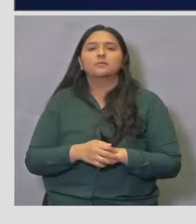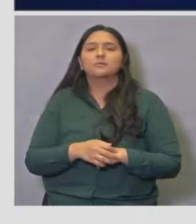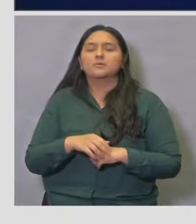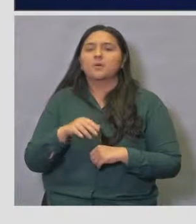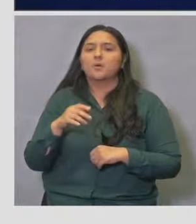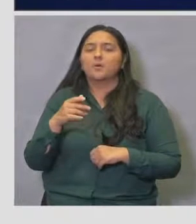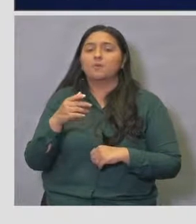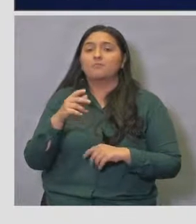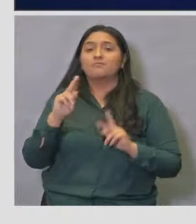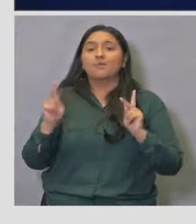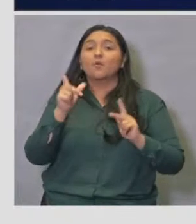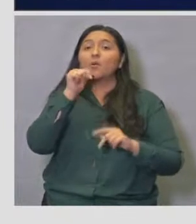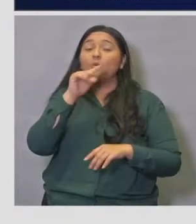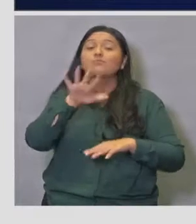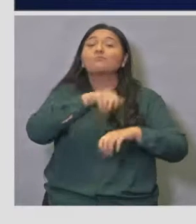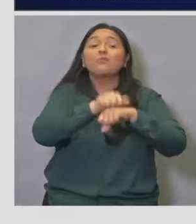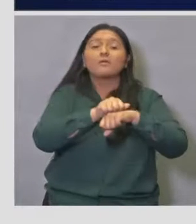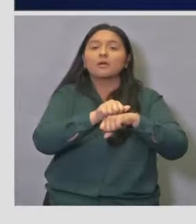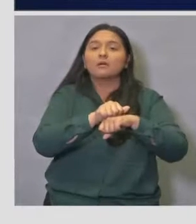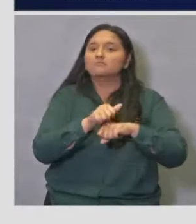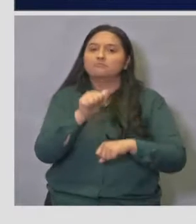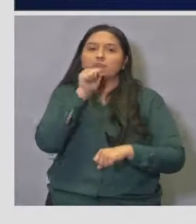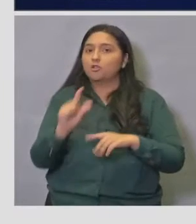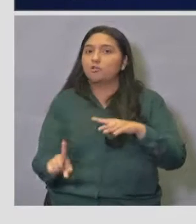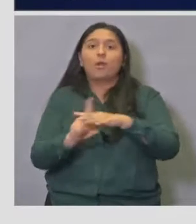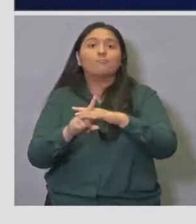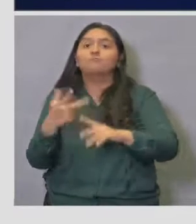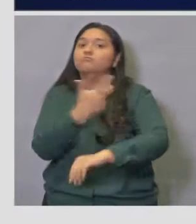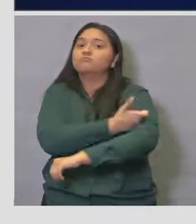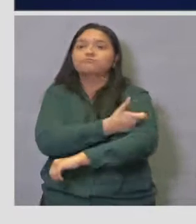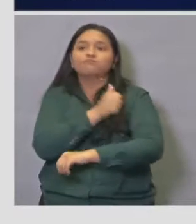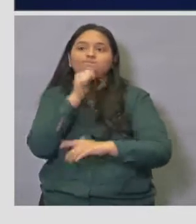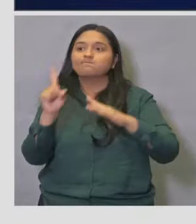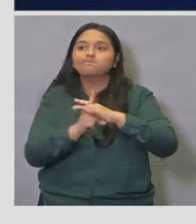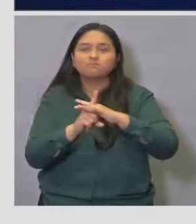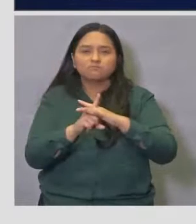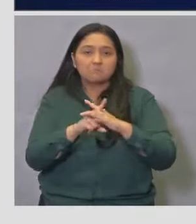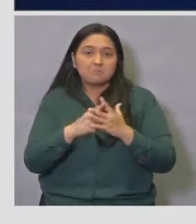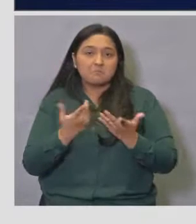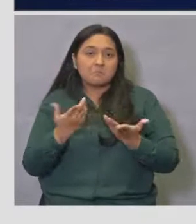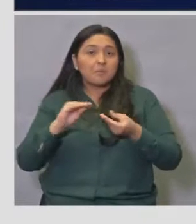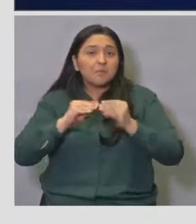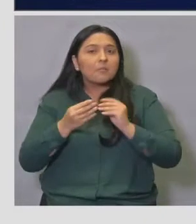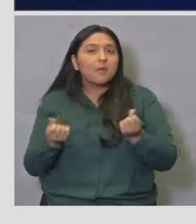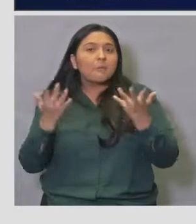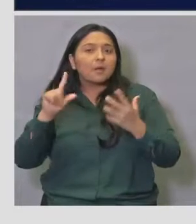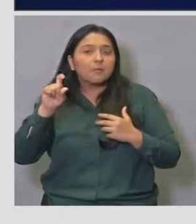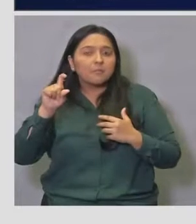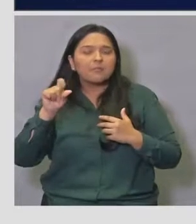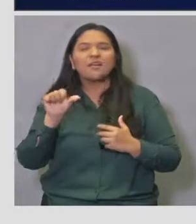APPOINTMENTS -- VACCINE APPOINTMENTS. WHAT KIND OF RATE ARE WE SEEING